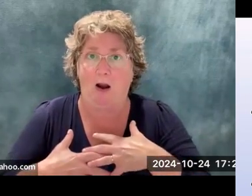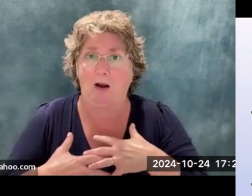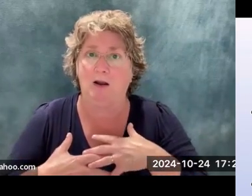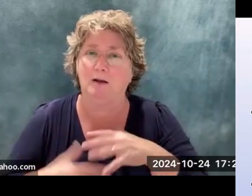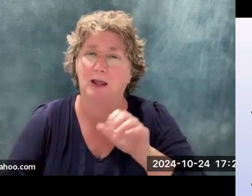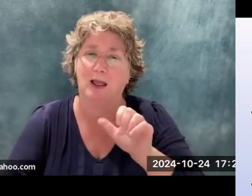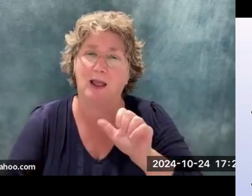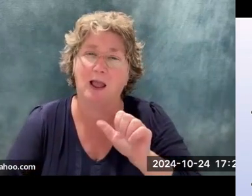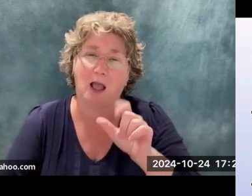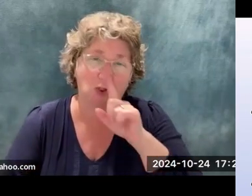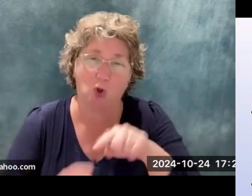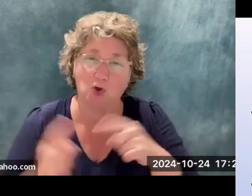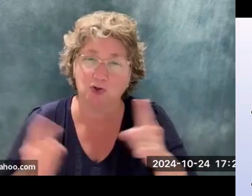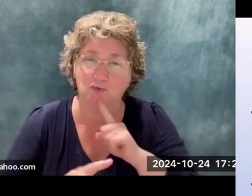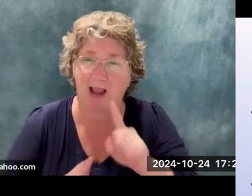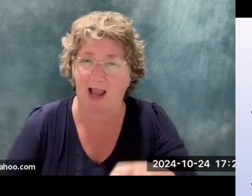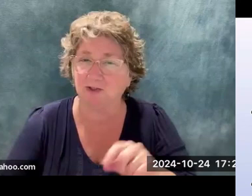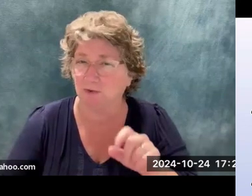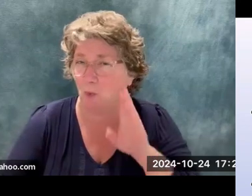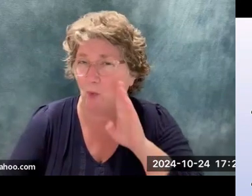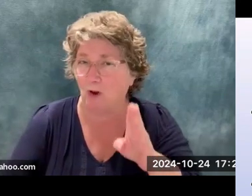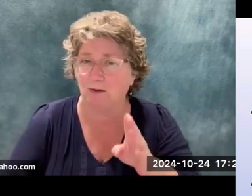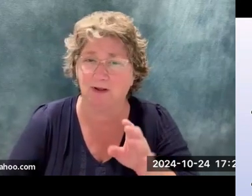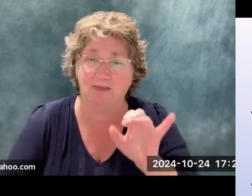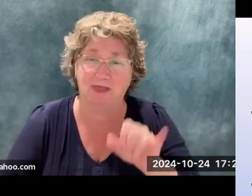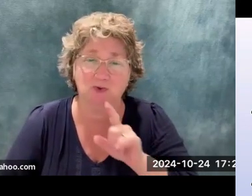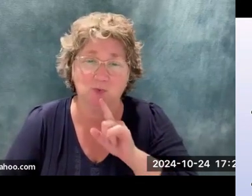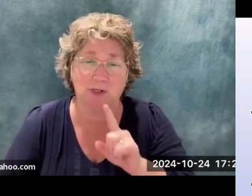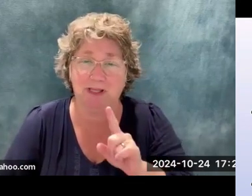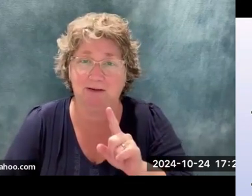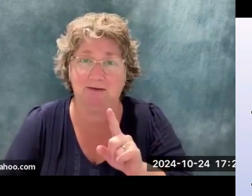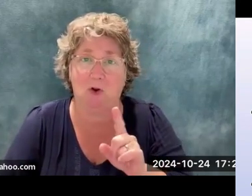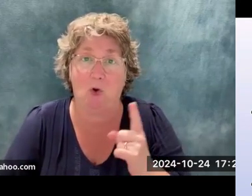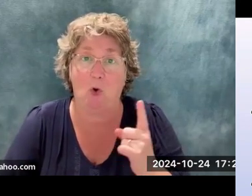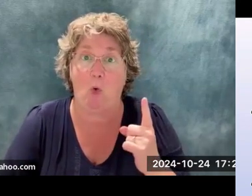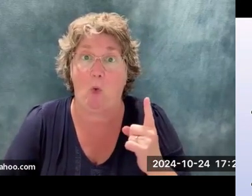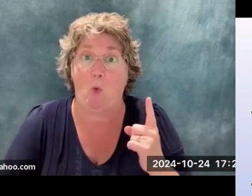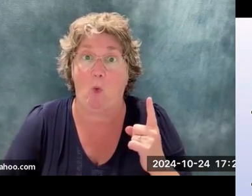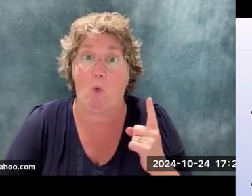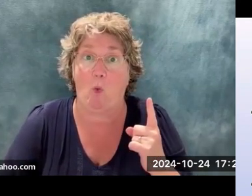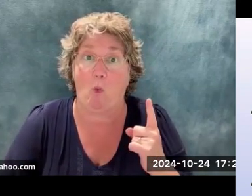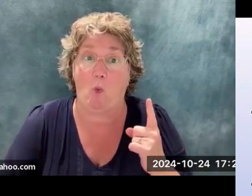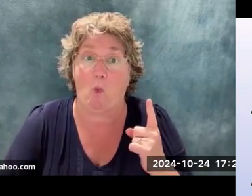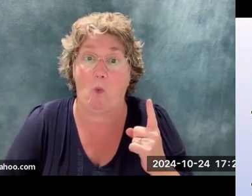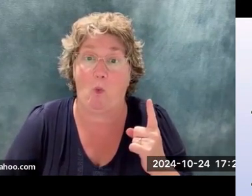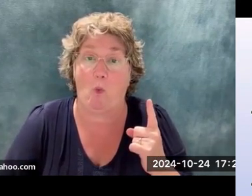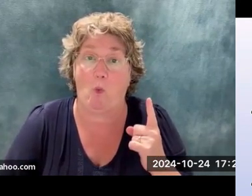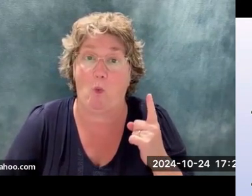one case per 200,000 doses or half a case per 100,000